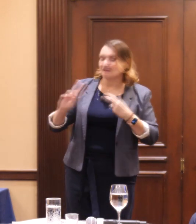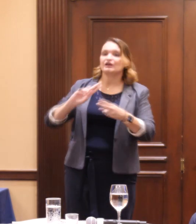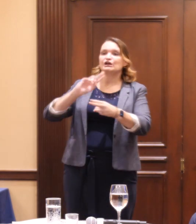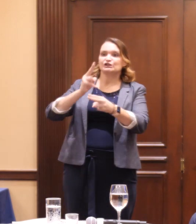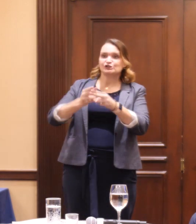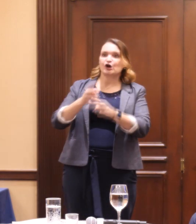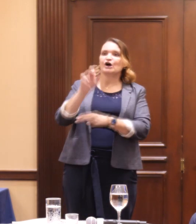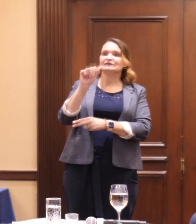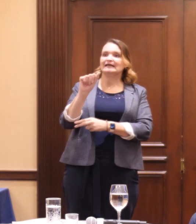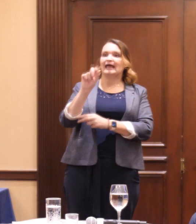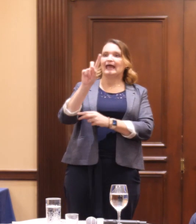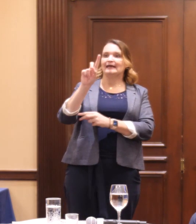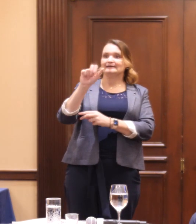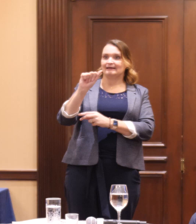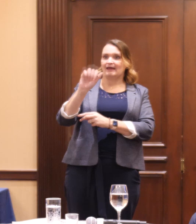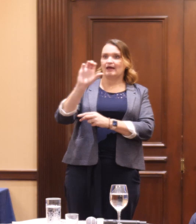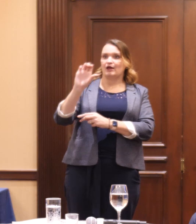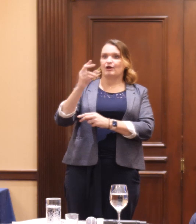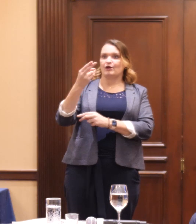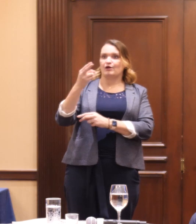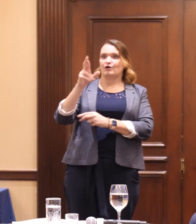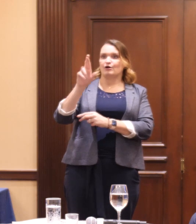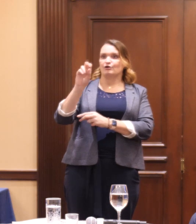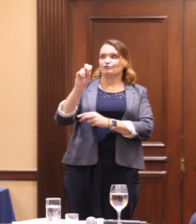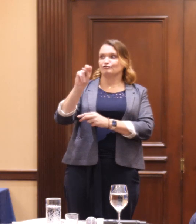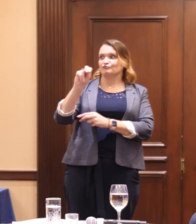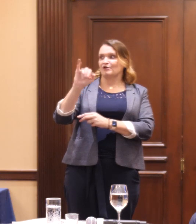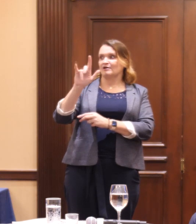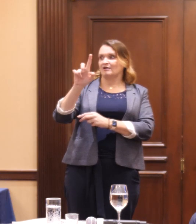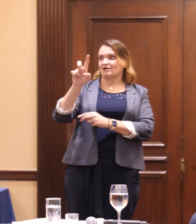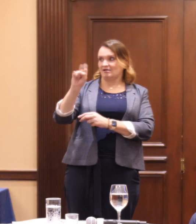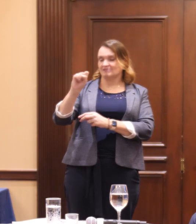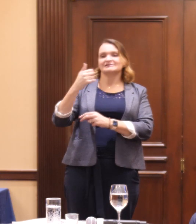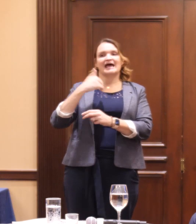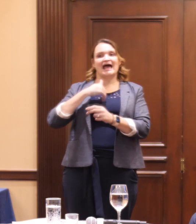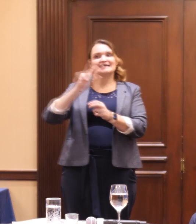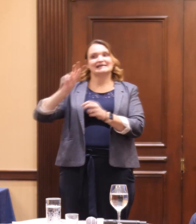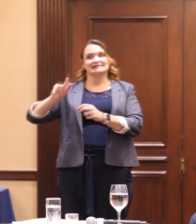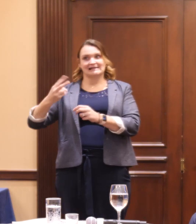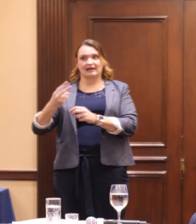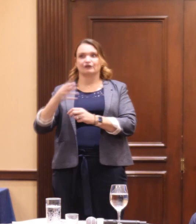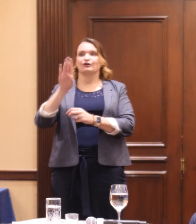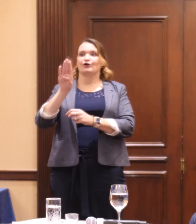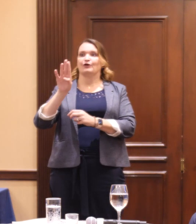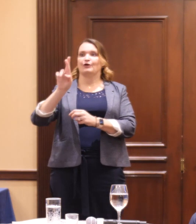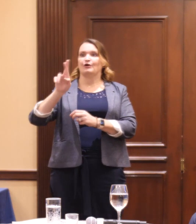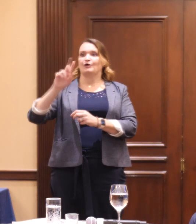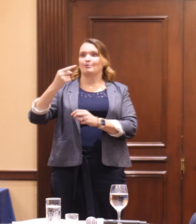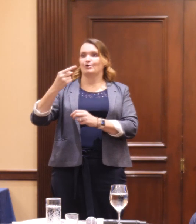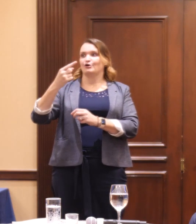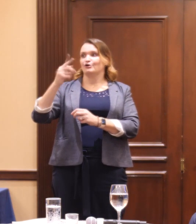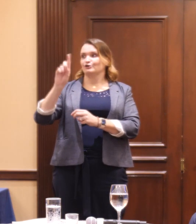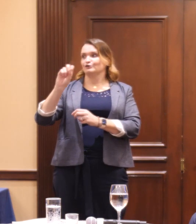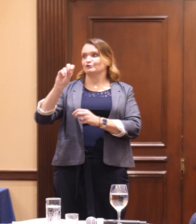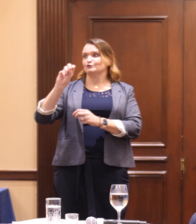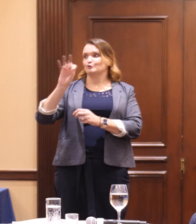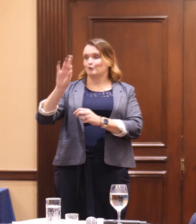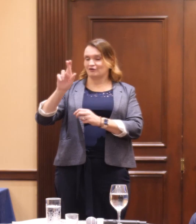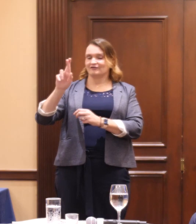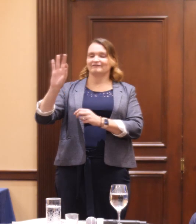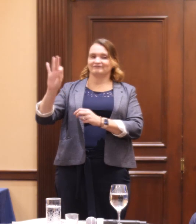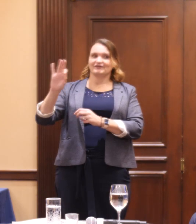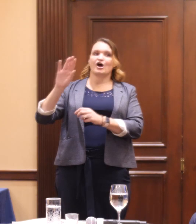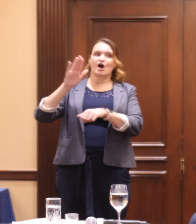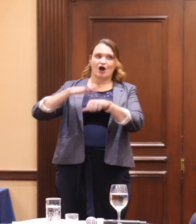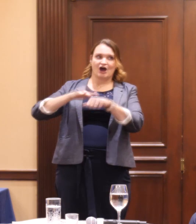Chronicles all one word it also has a secondary name which is Burgdorf on Disability Rights and I